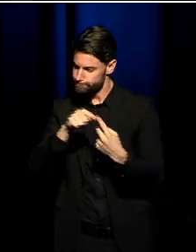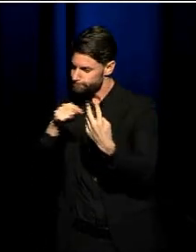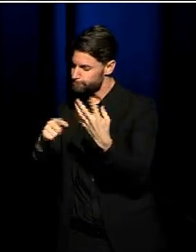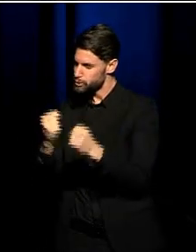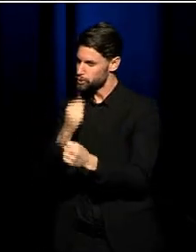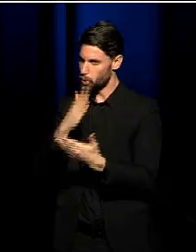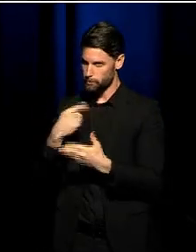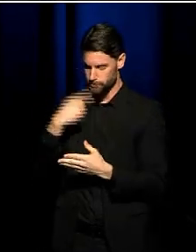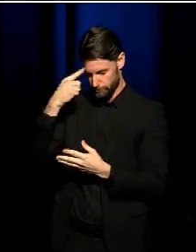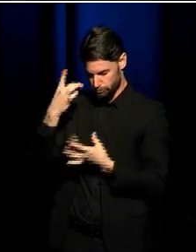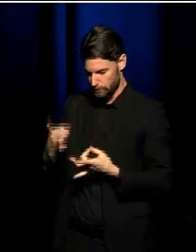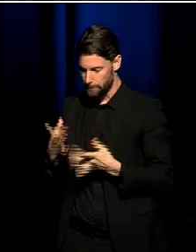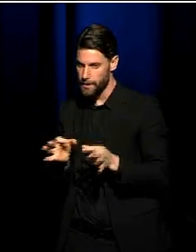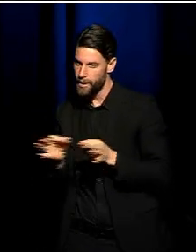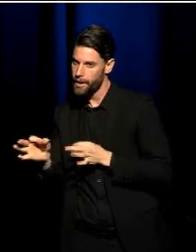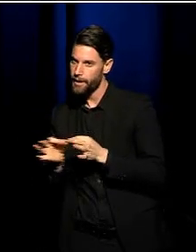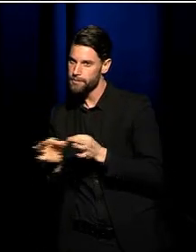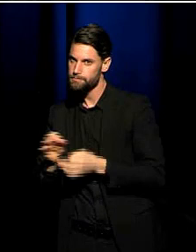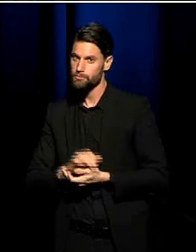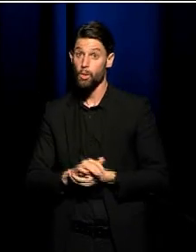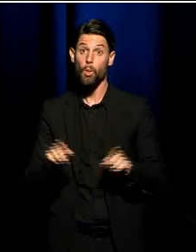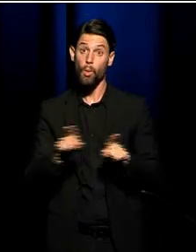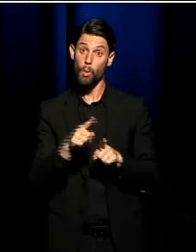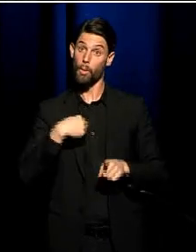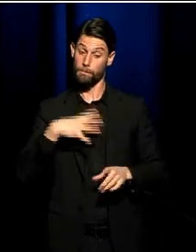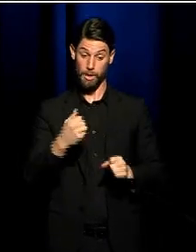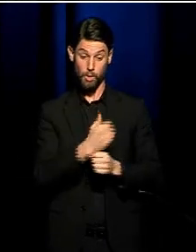with people with a wide range of disability and in a variety of